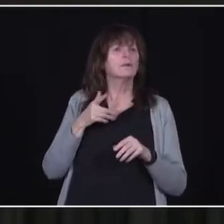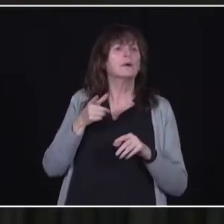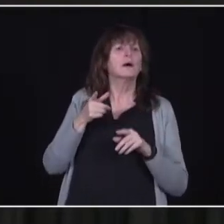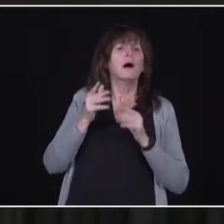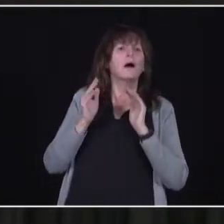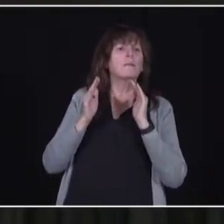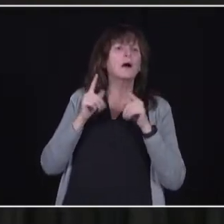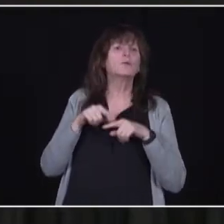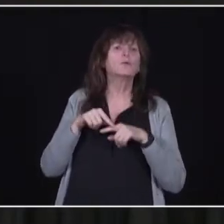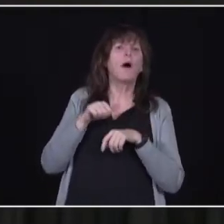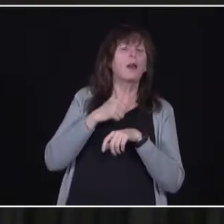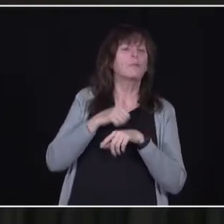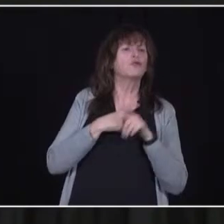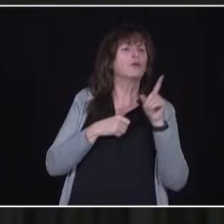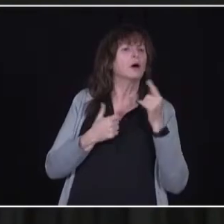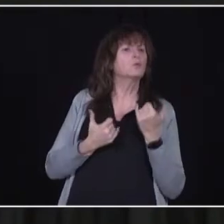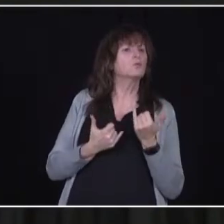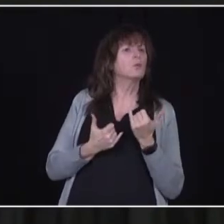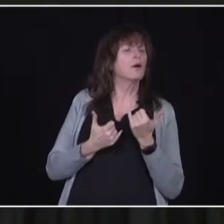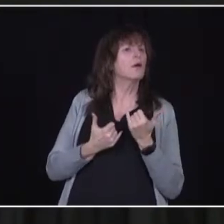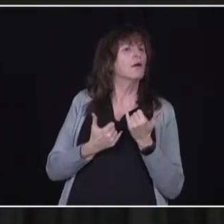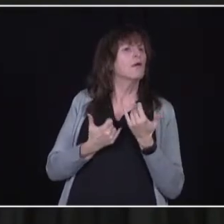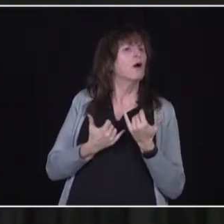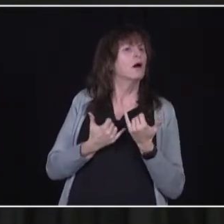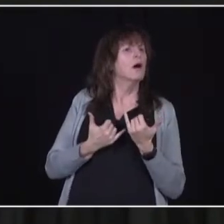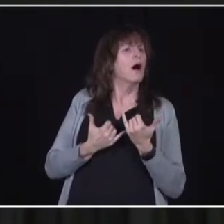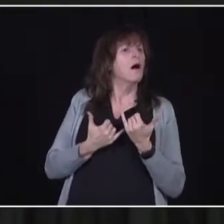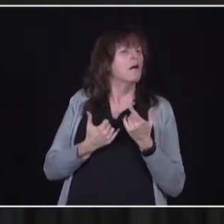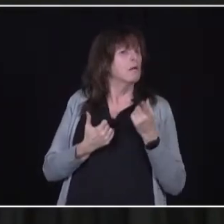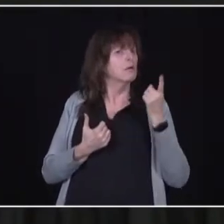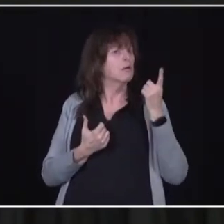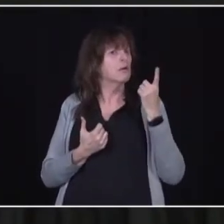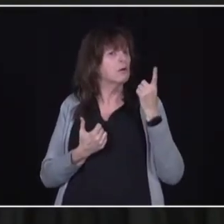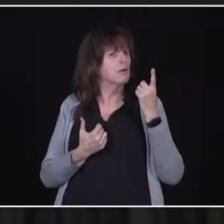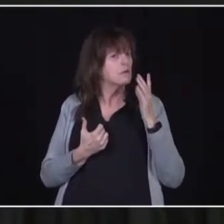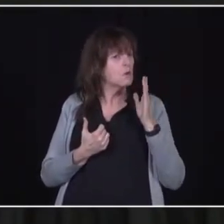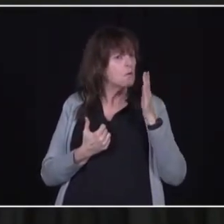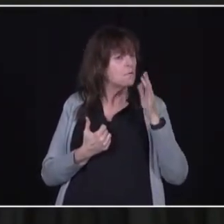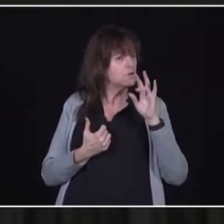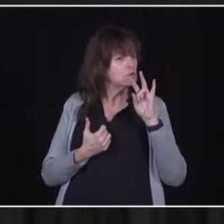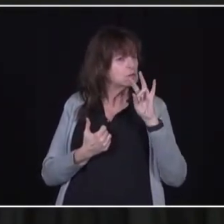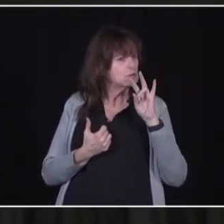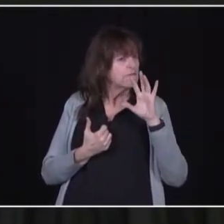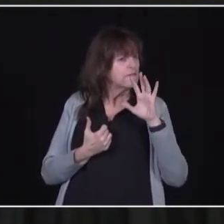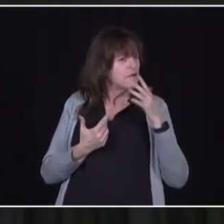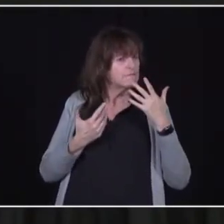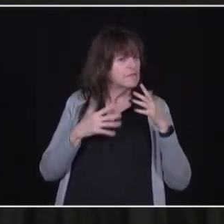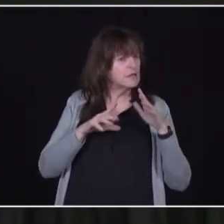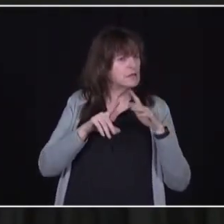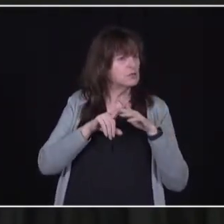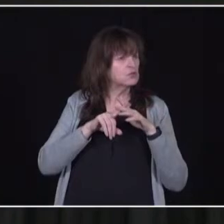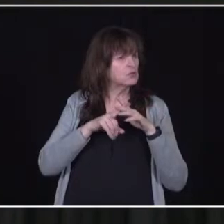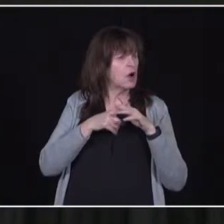Today, seniors over 75, they offer a vaccine starting today, how is it that Ontario